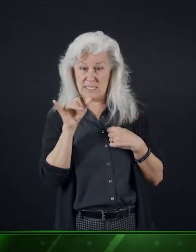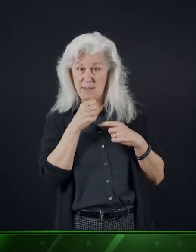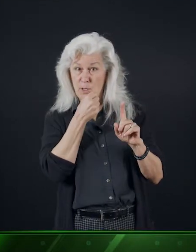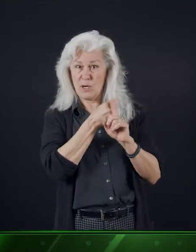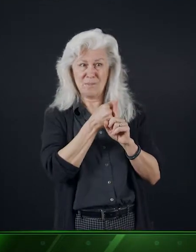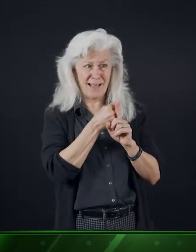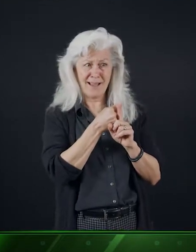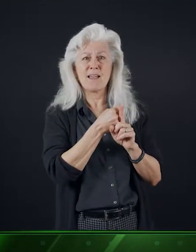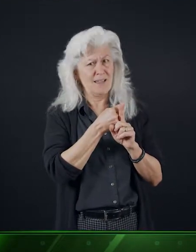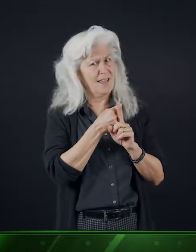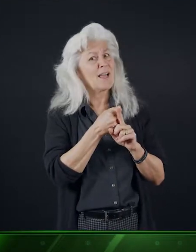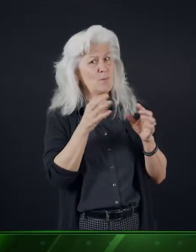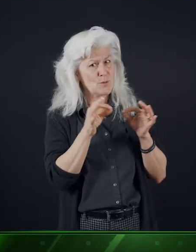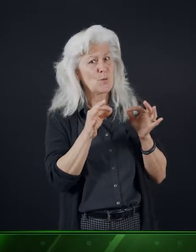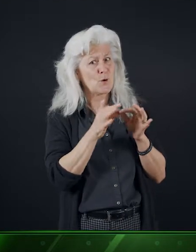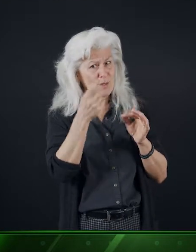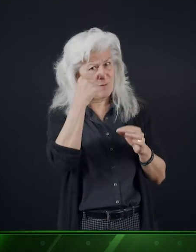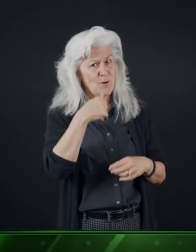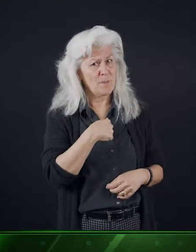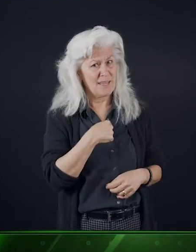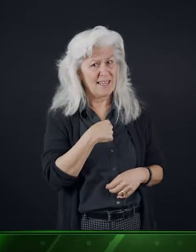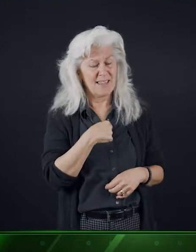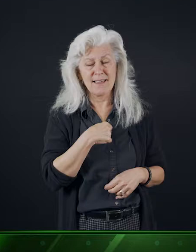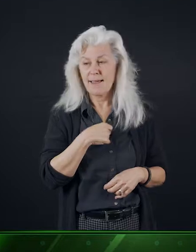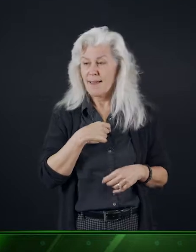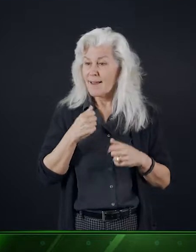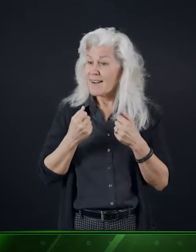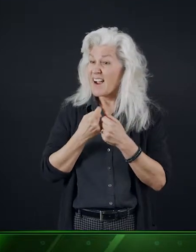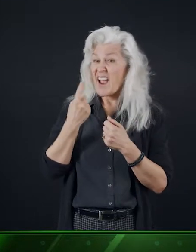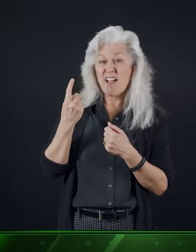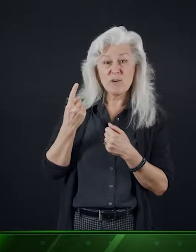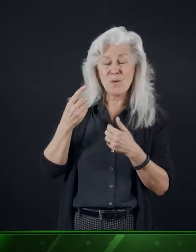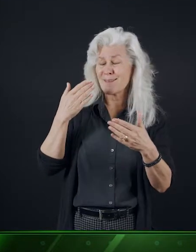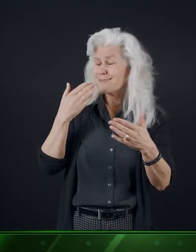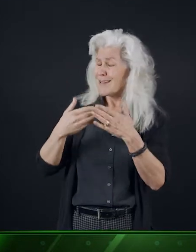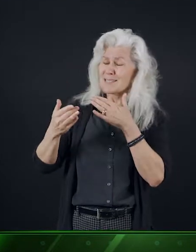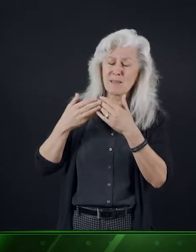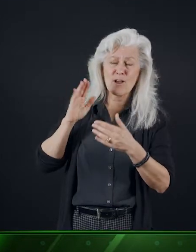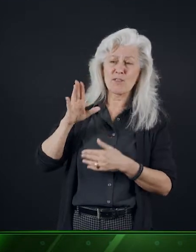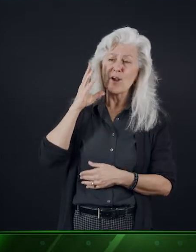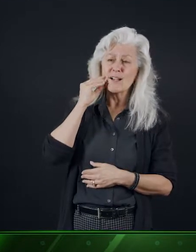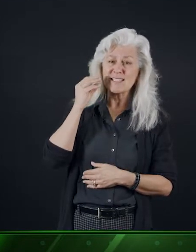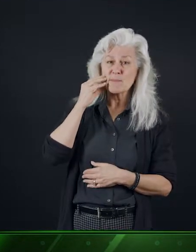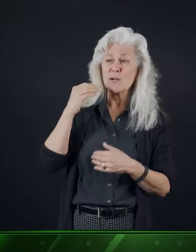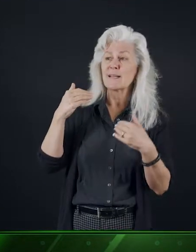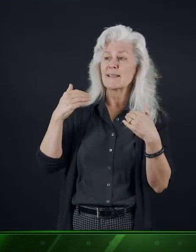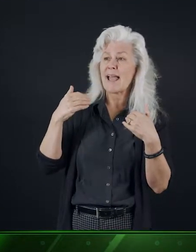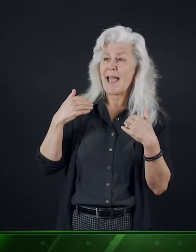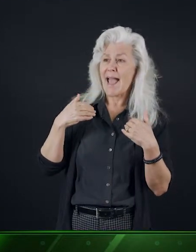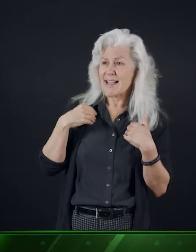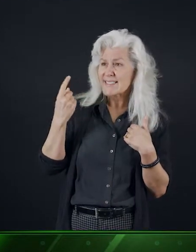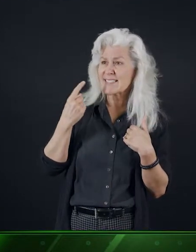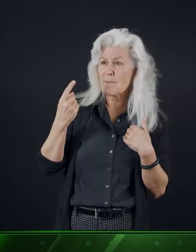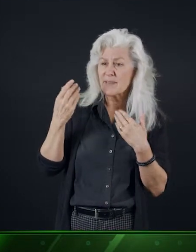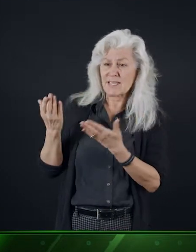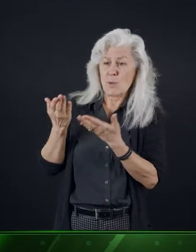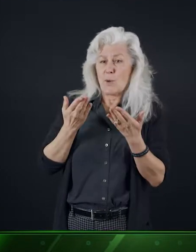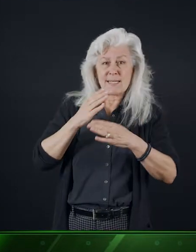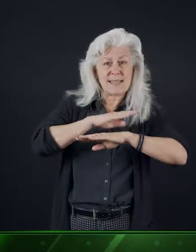then this was worth it. Everyone, regardless of their experience, has something to bring to the table.